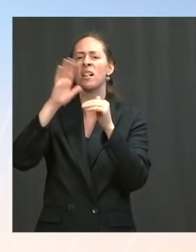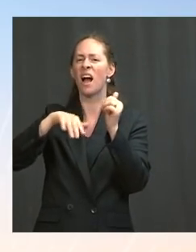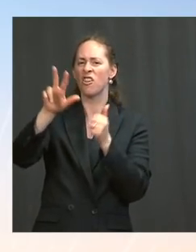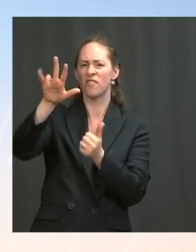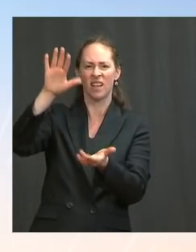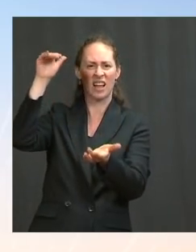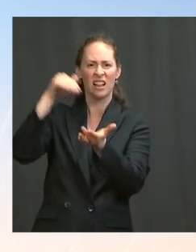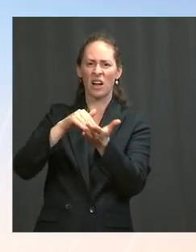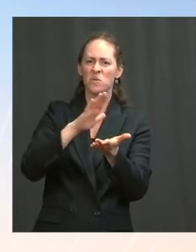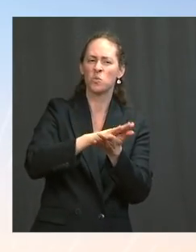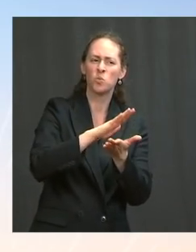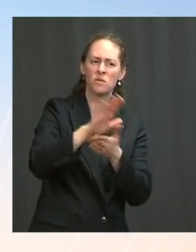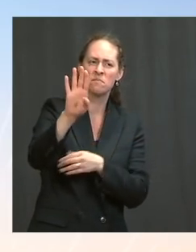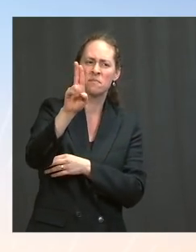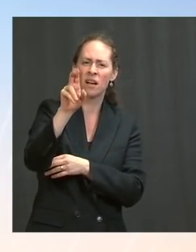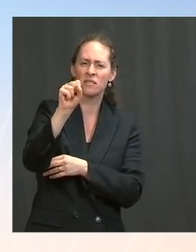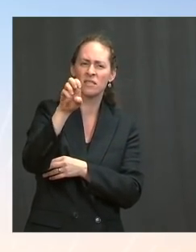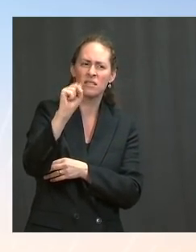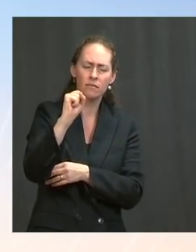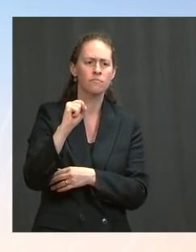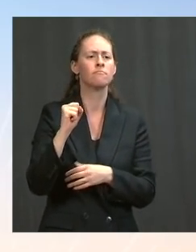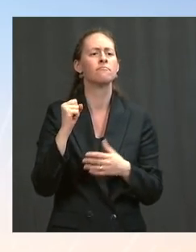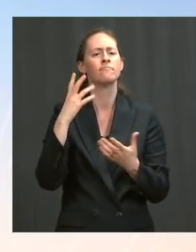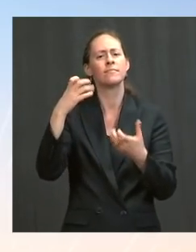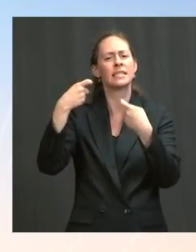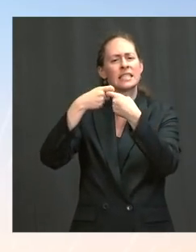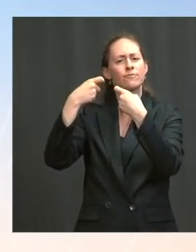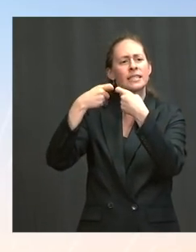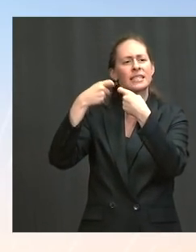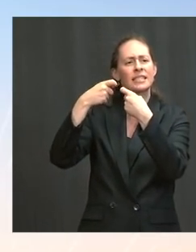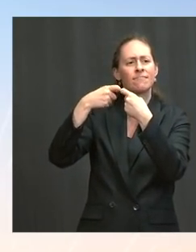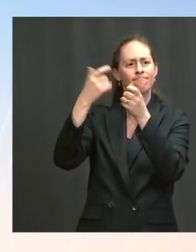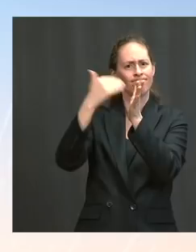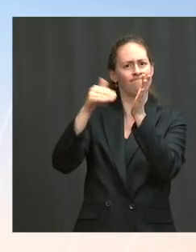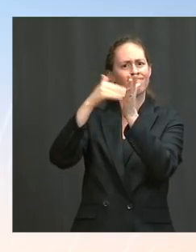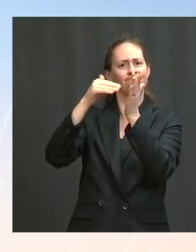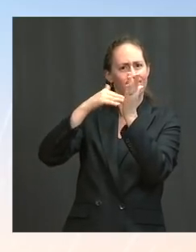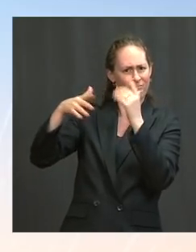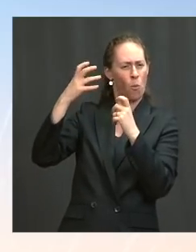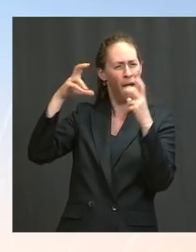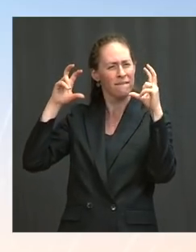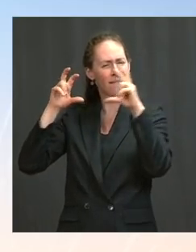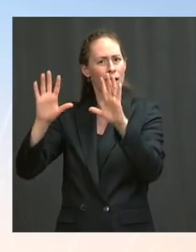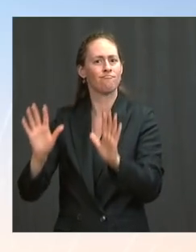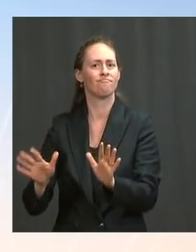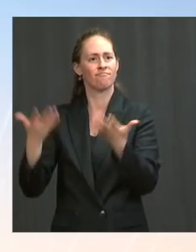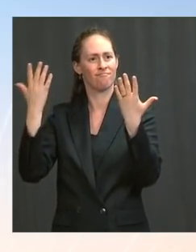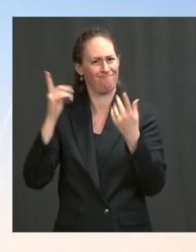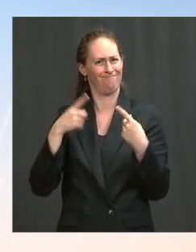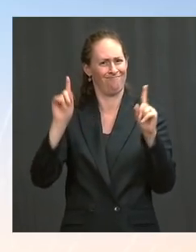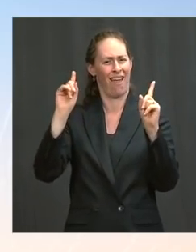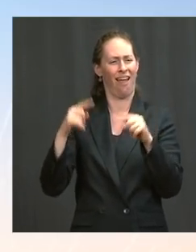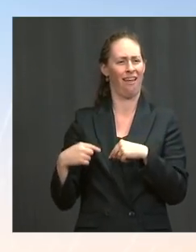in clean energy transmission in American history. It will strengthen and revitalize our natural infrastructure. And it represents the largest effort